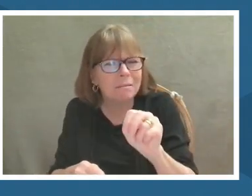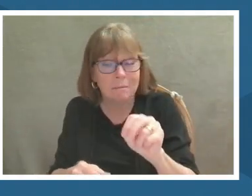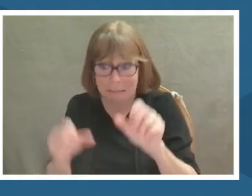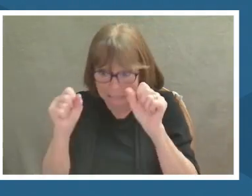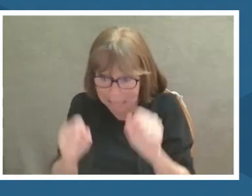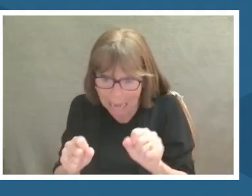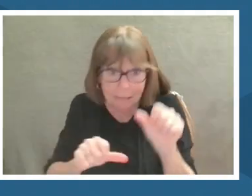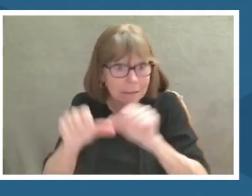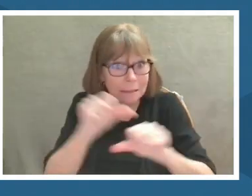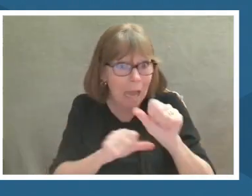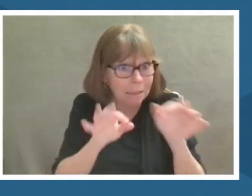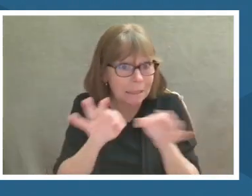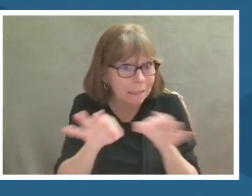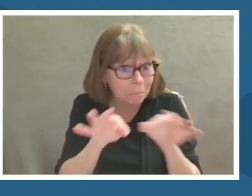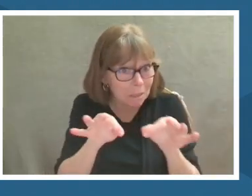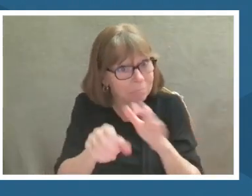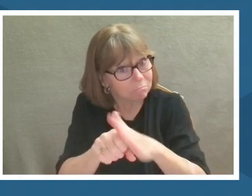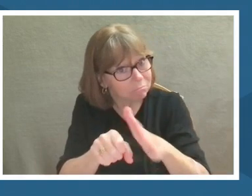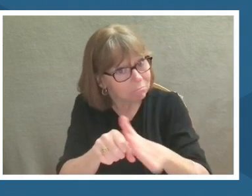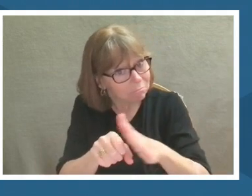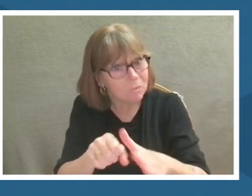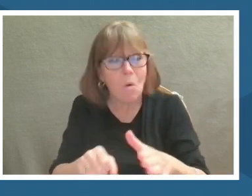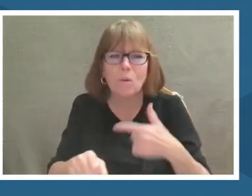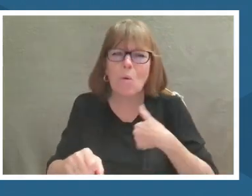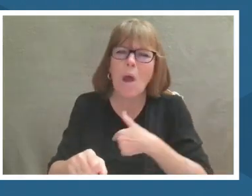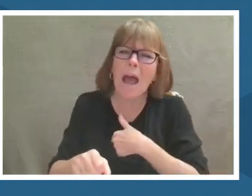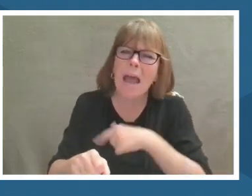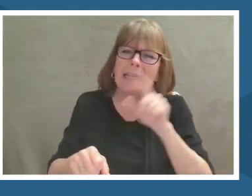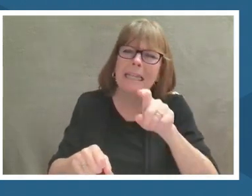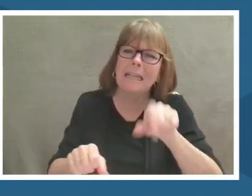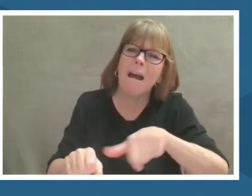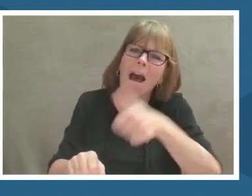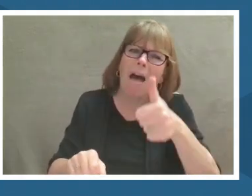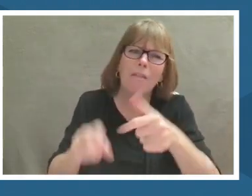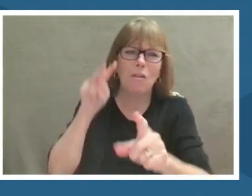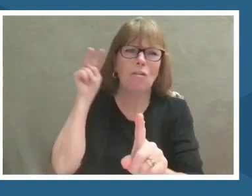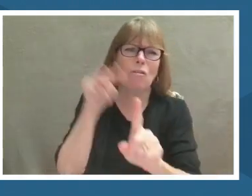actually using other tools and other